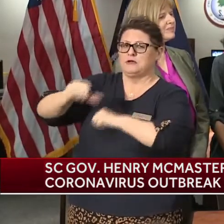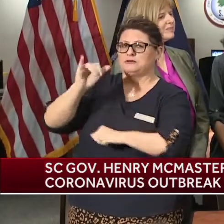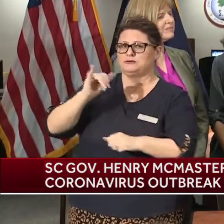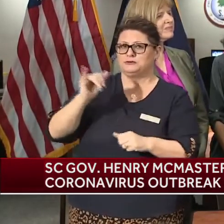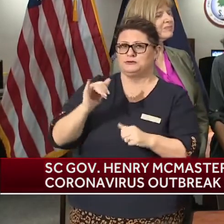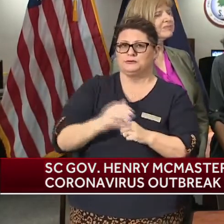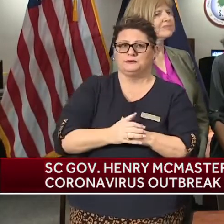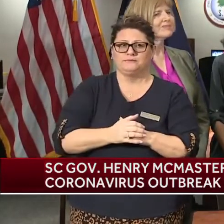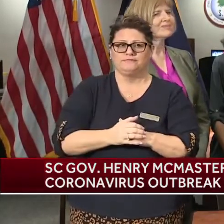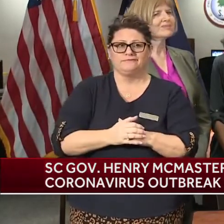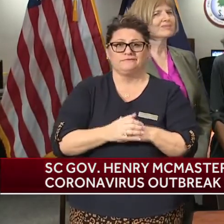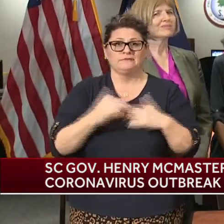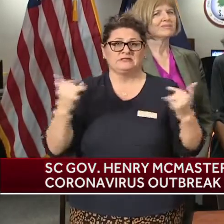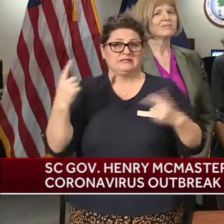COMPASSION TOWARDS EACH OTHER.